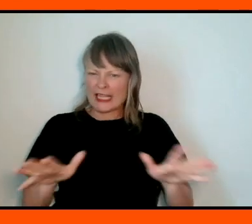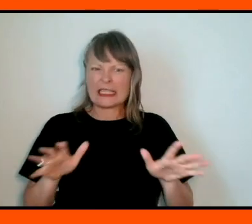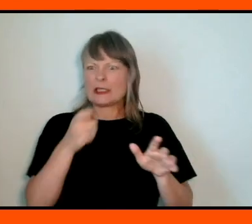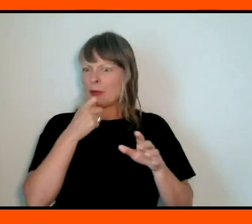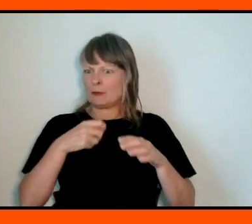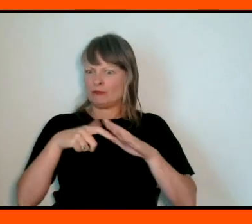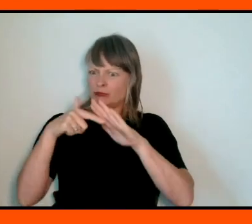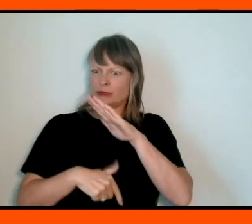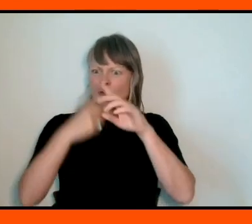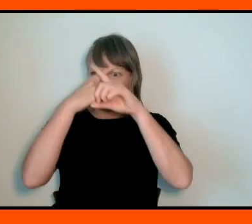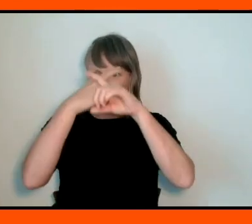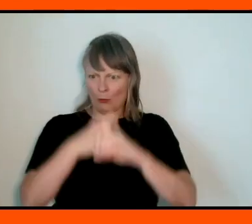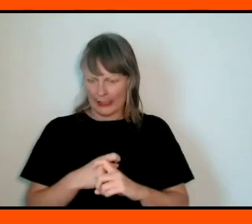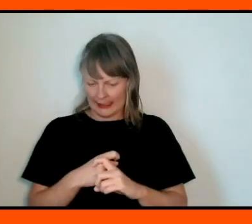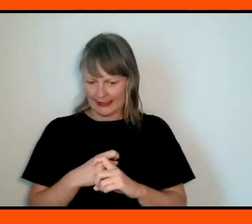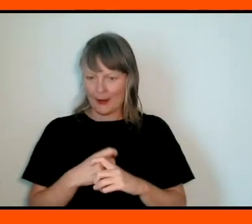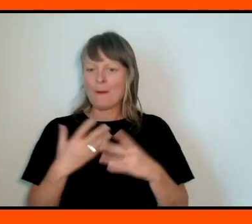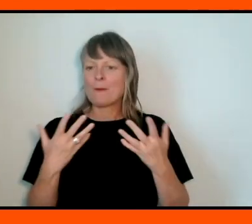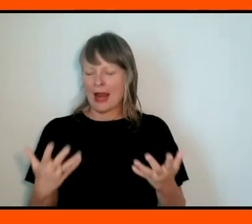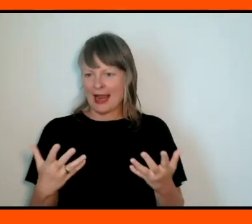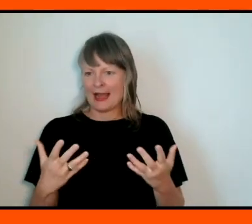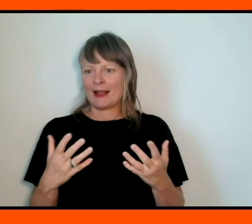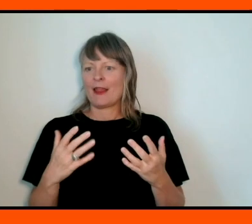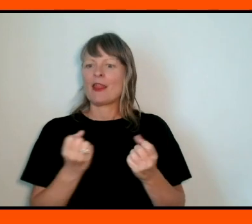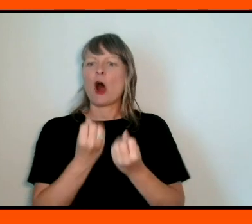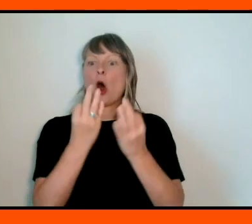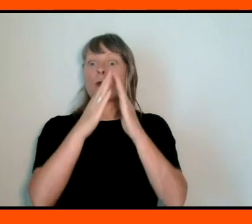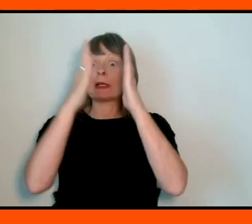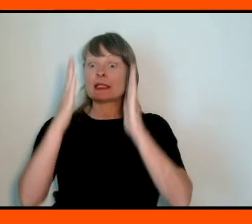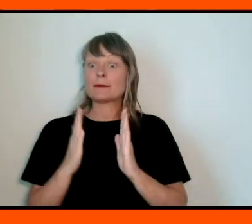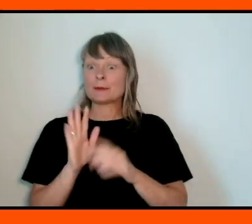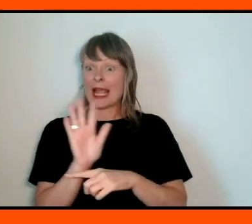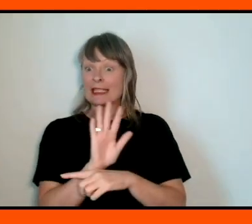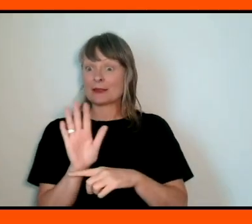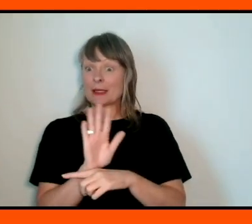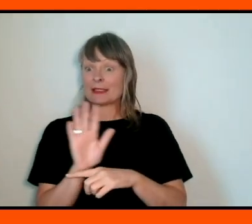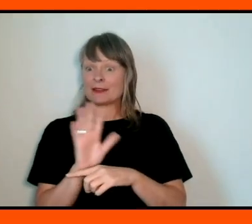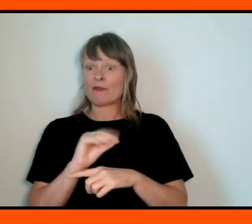but I can tell you that the homelessness estimates from the 2021 Census